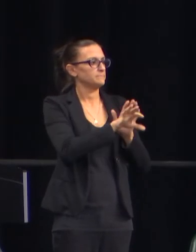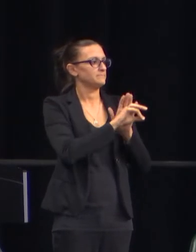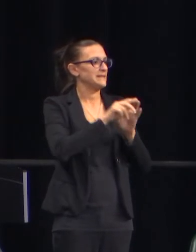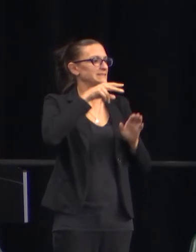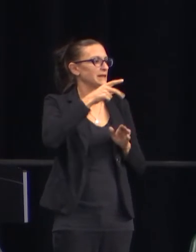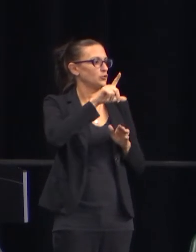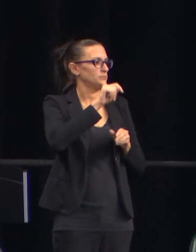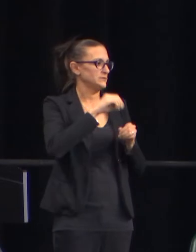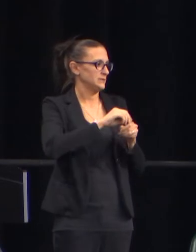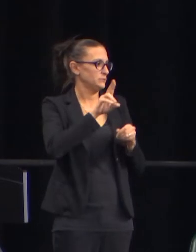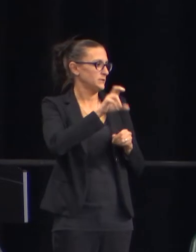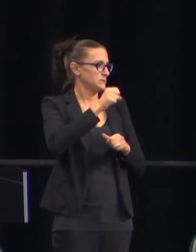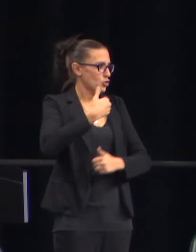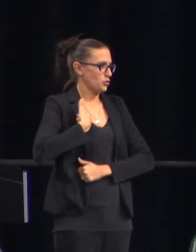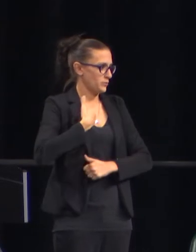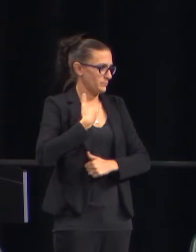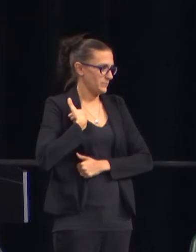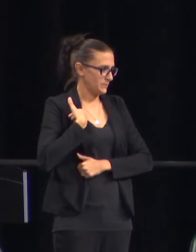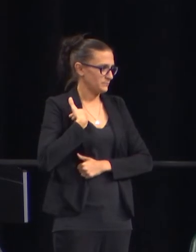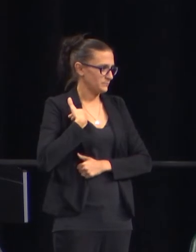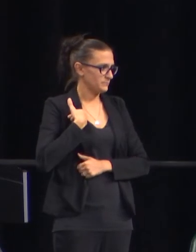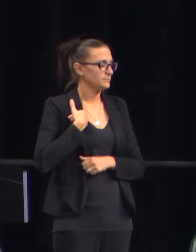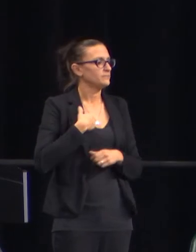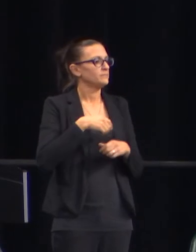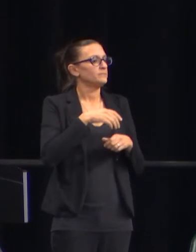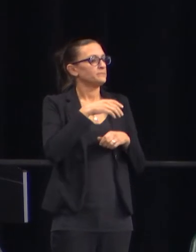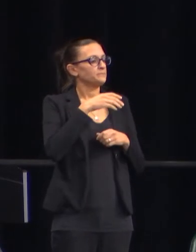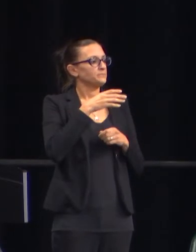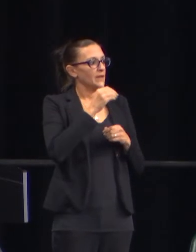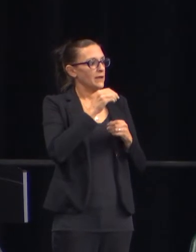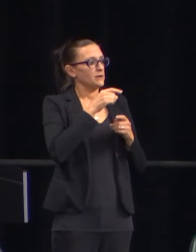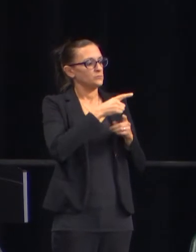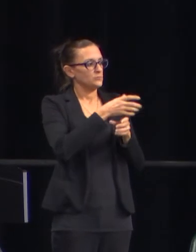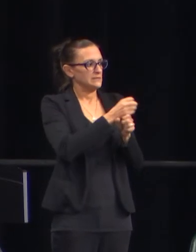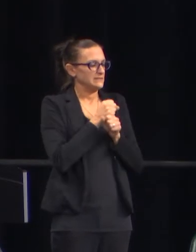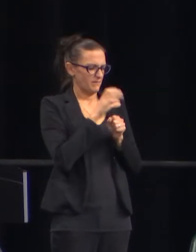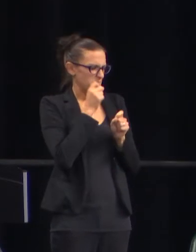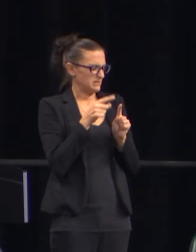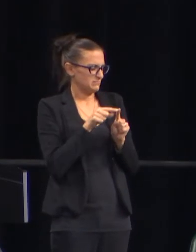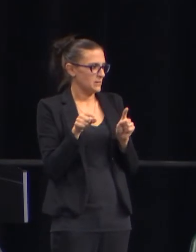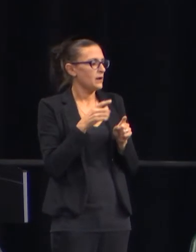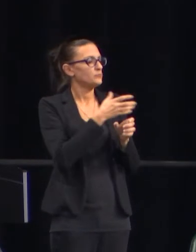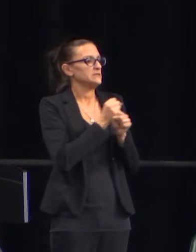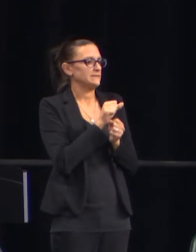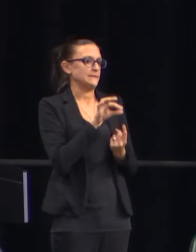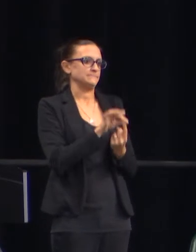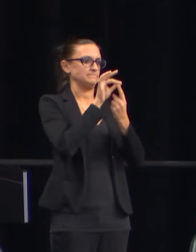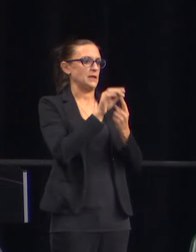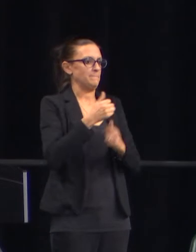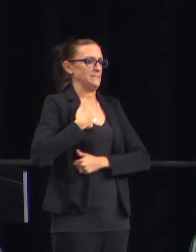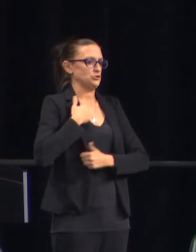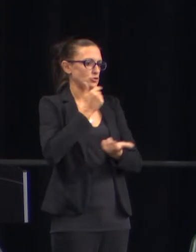in the United States Army Adjutant General Corps, and received the Distinguished Military Graduate award.